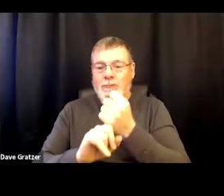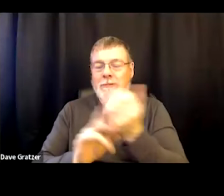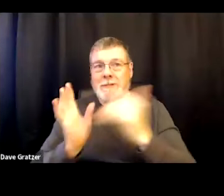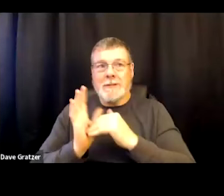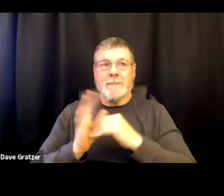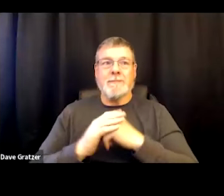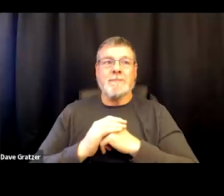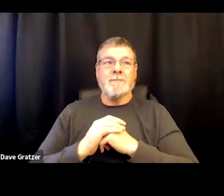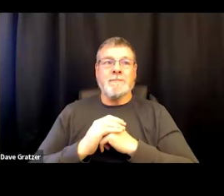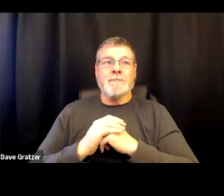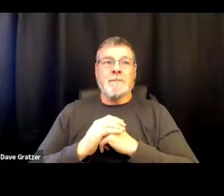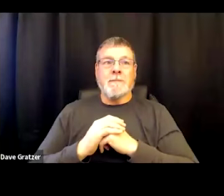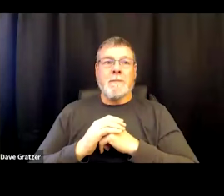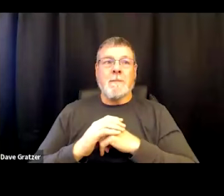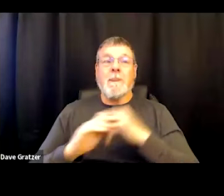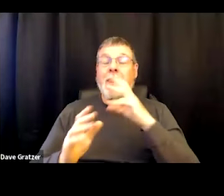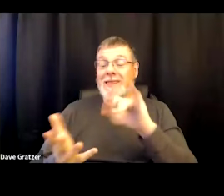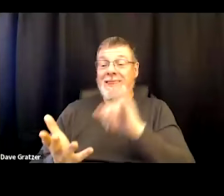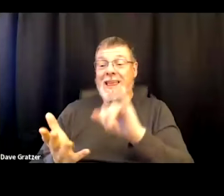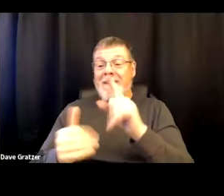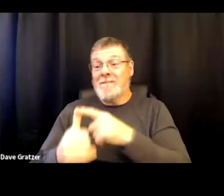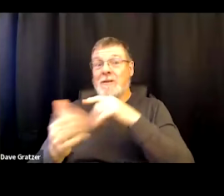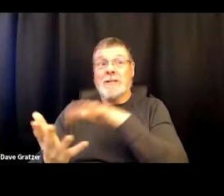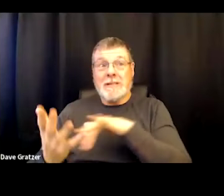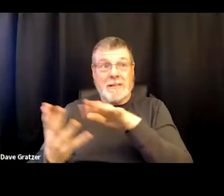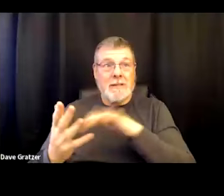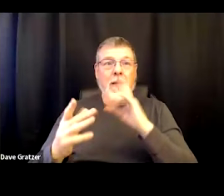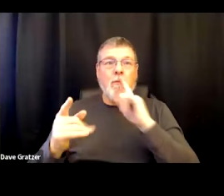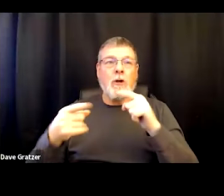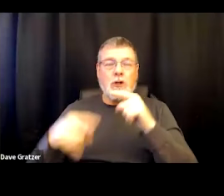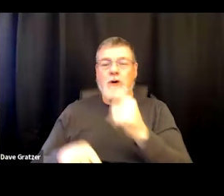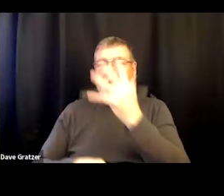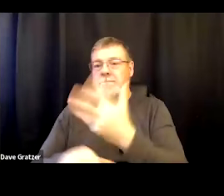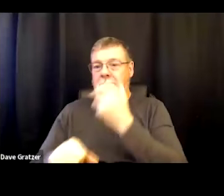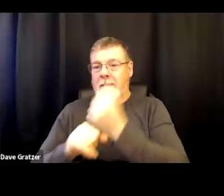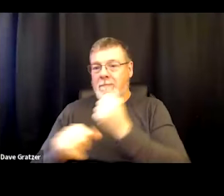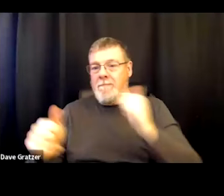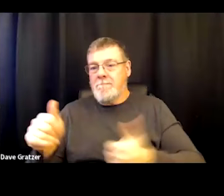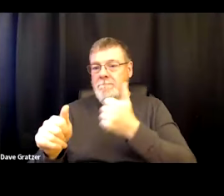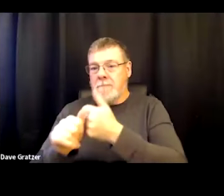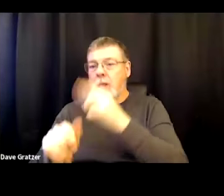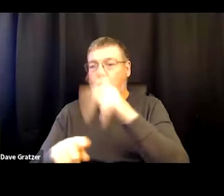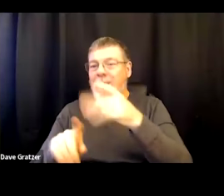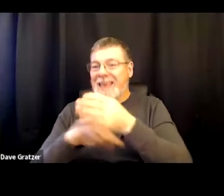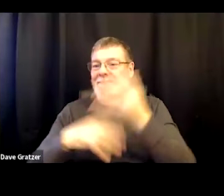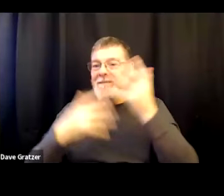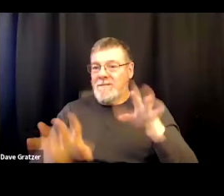And this particularly study, the first one mentioned is during a five-year follow-up to prison incarceration,